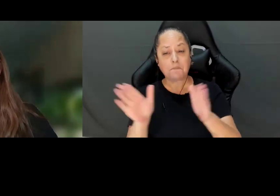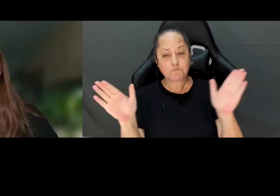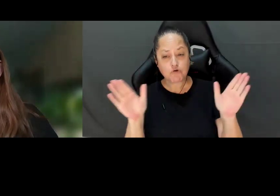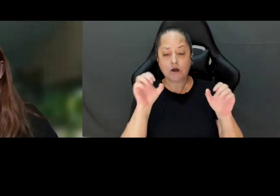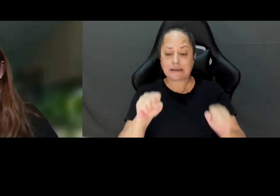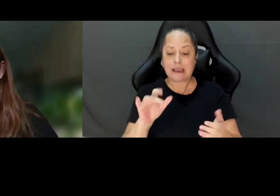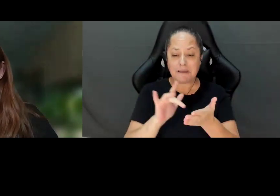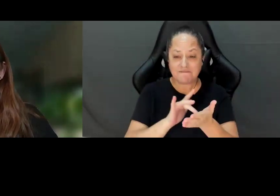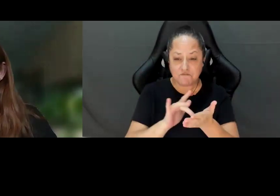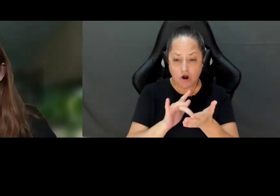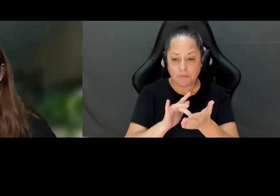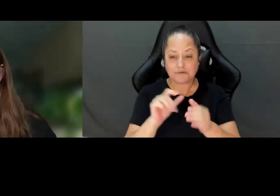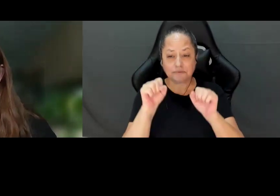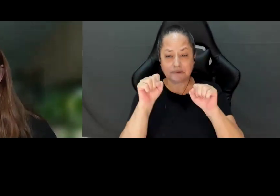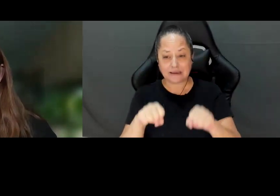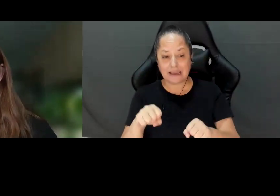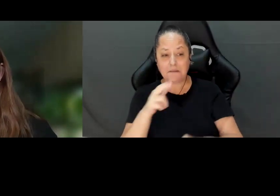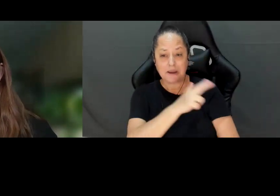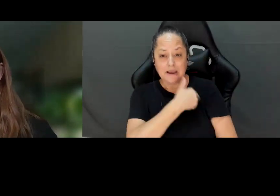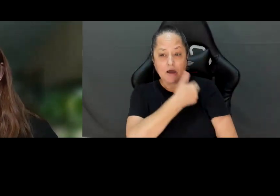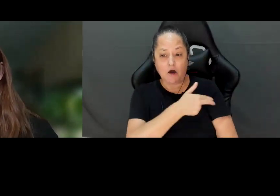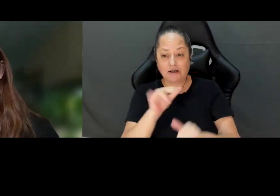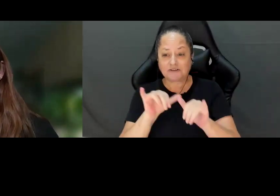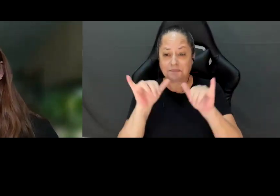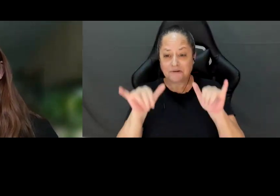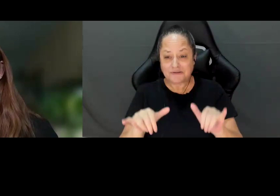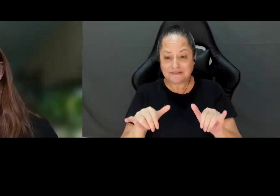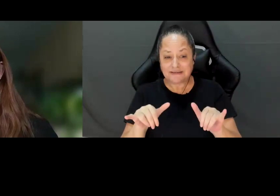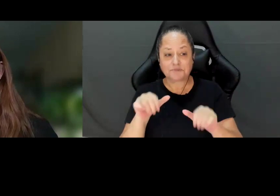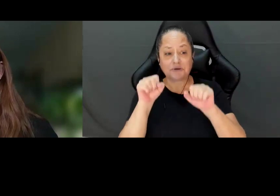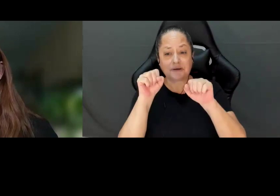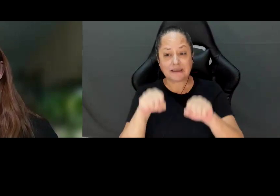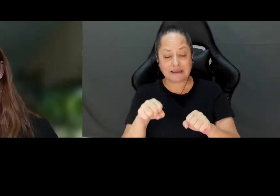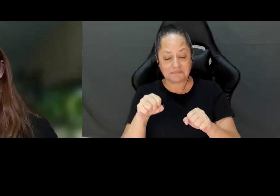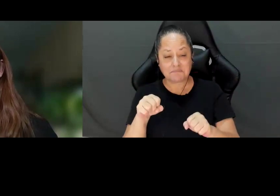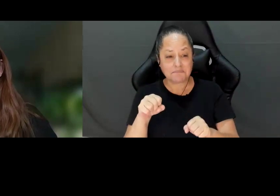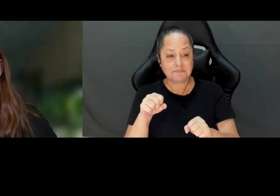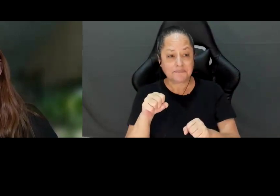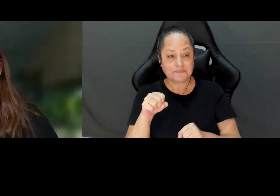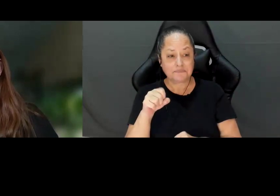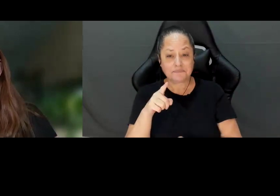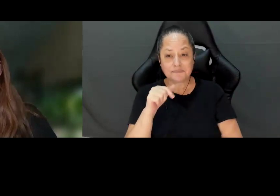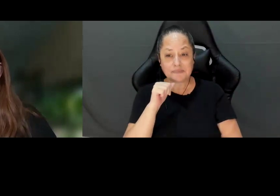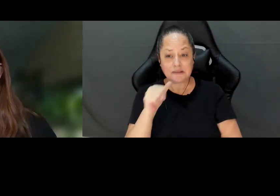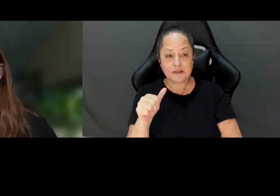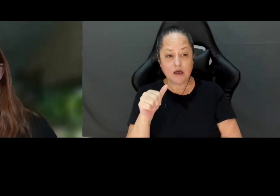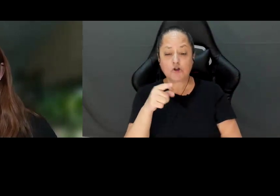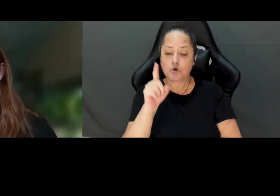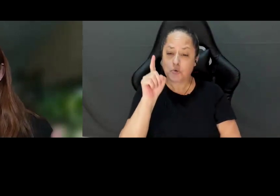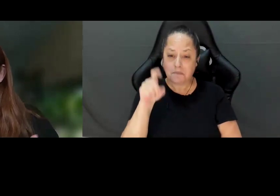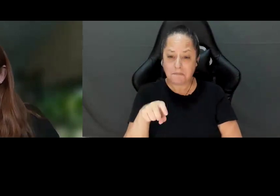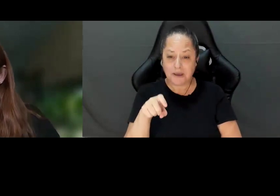It can be pharmaceuticals, hospital systems and it isn't that you need to be a health